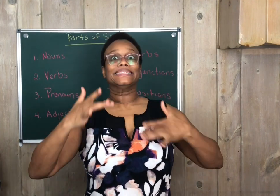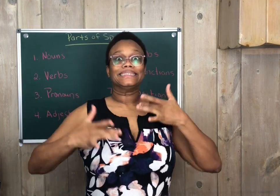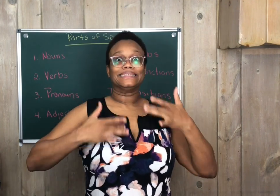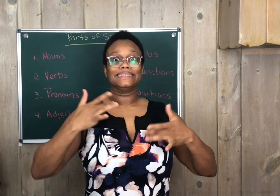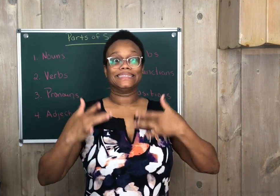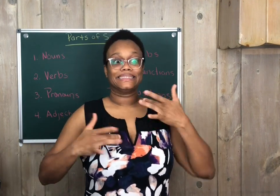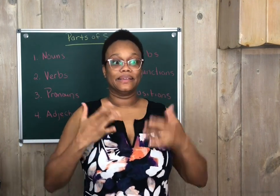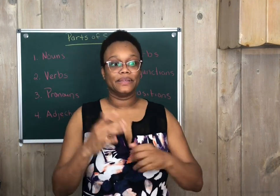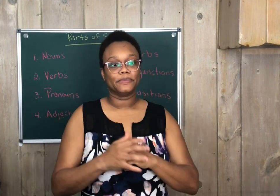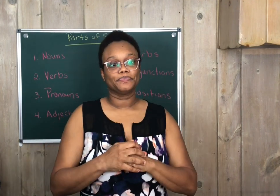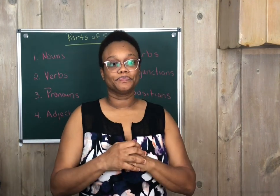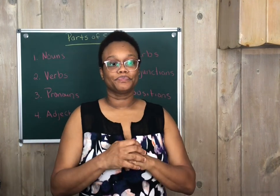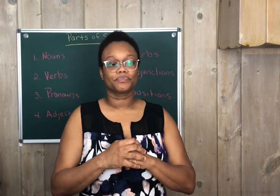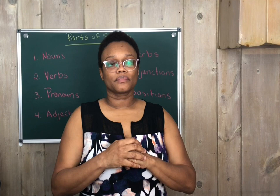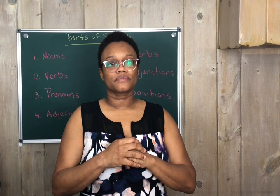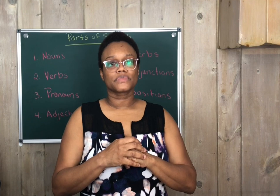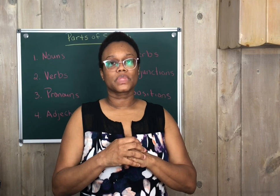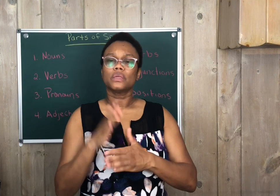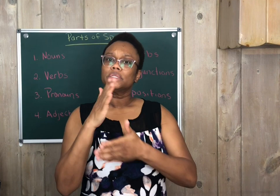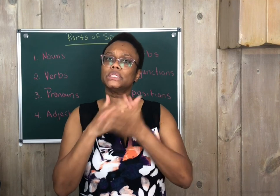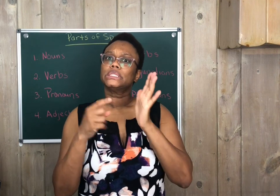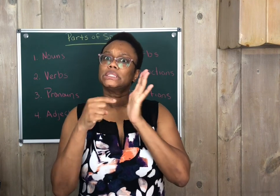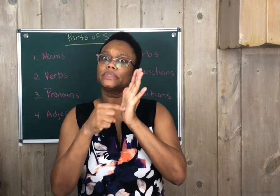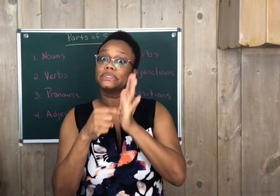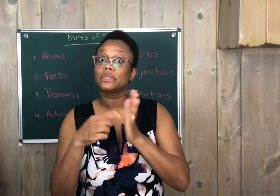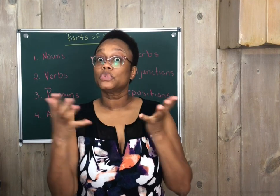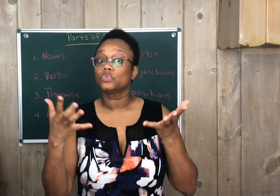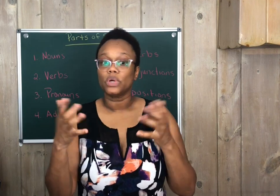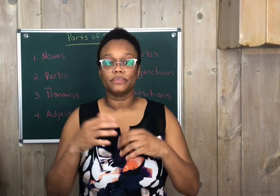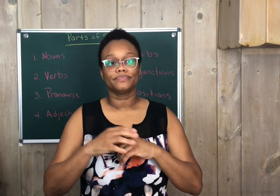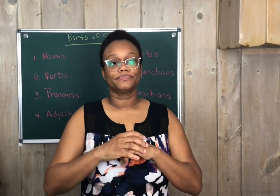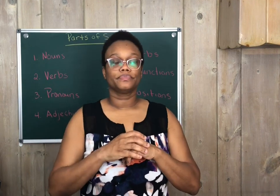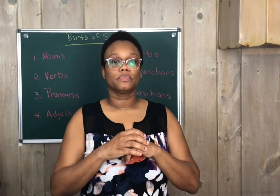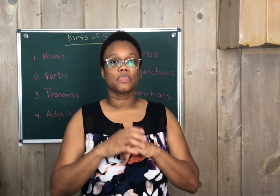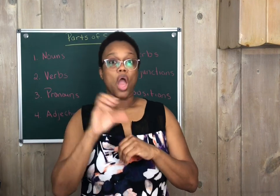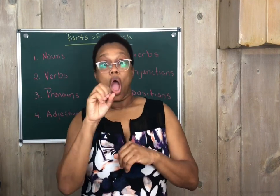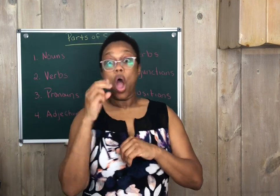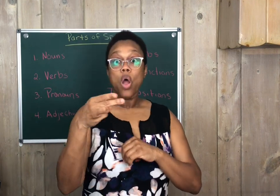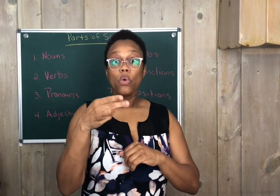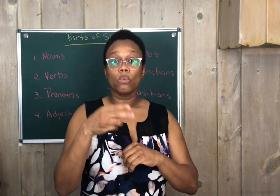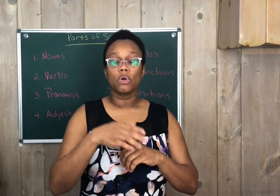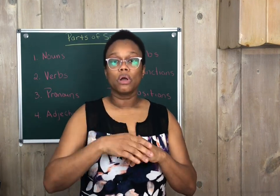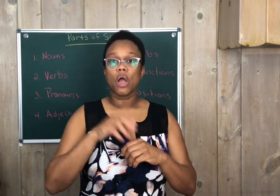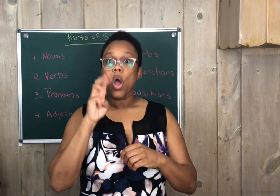You can use it in words sentences and stories